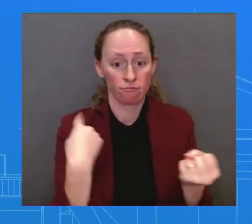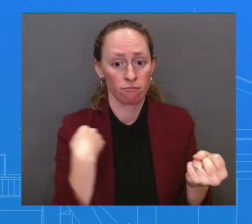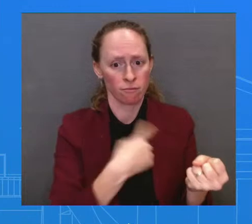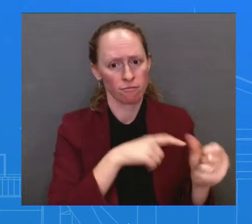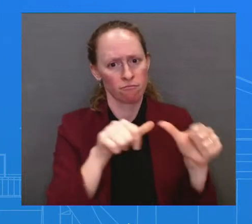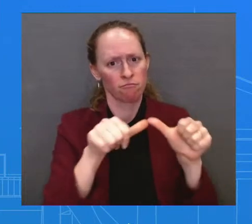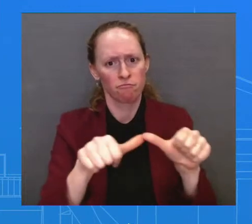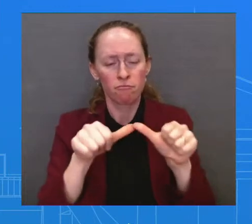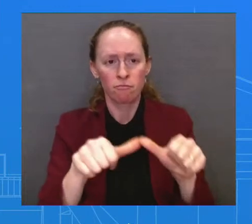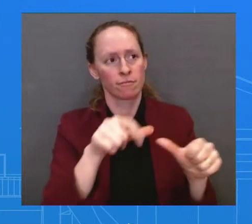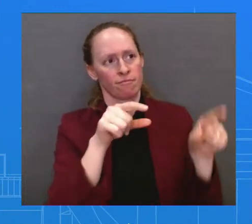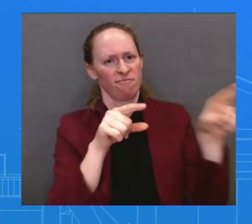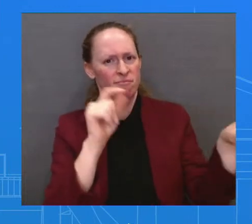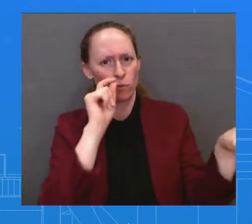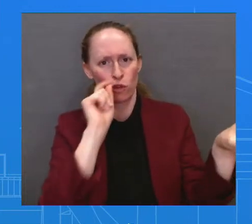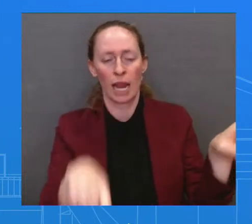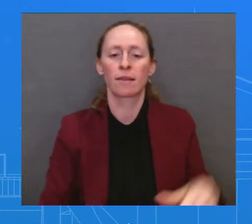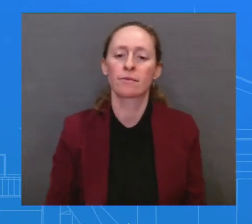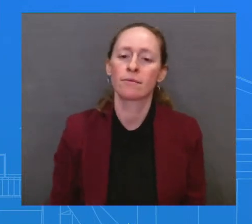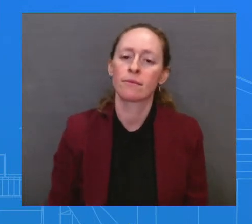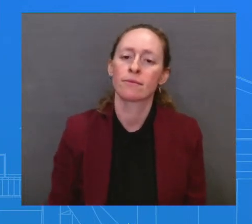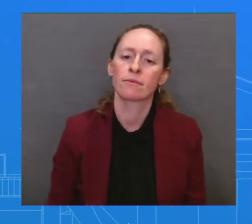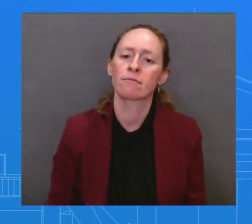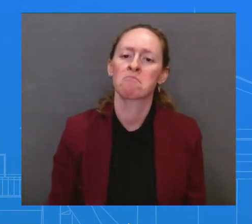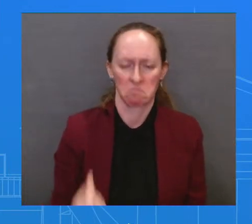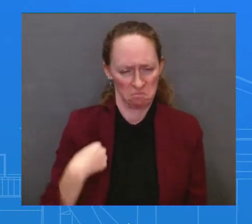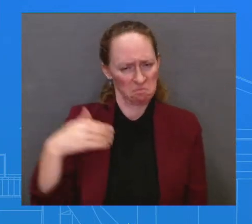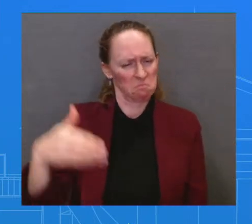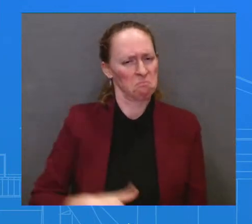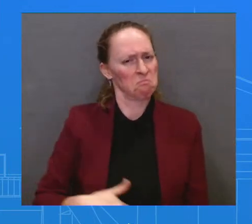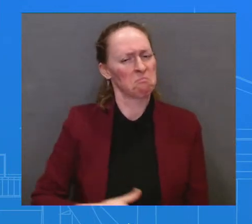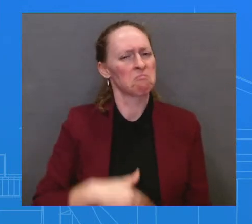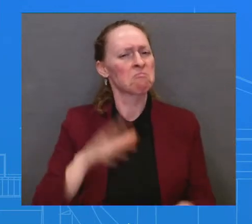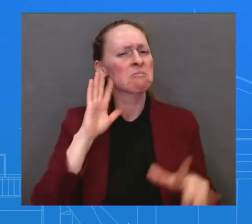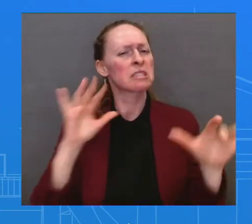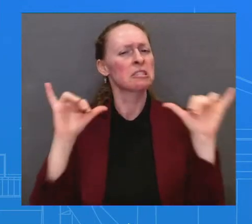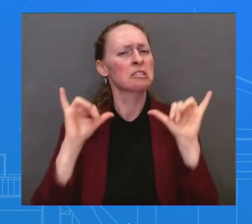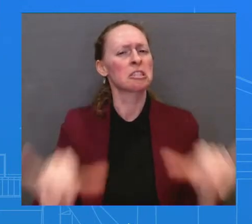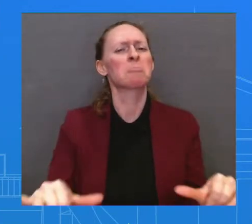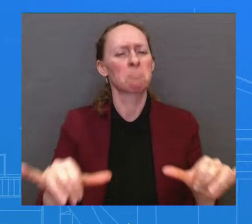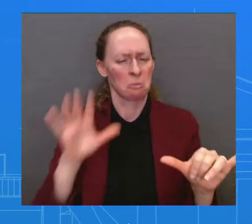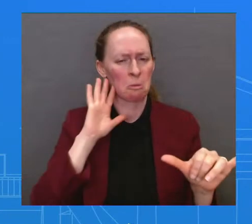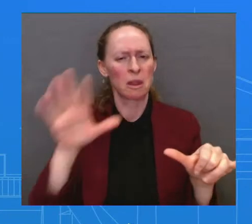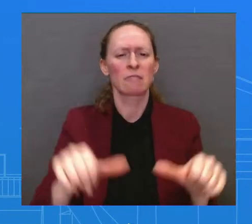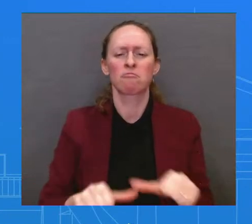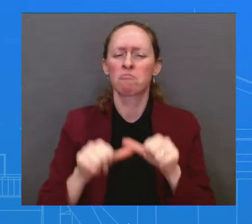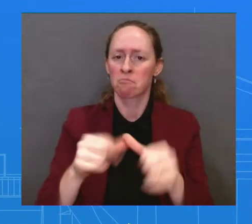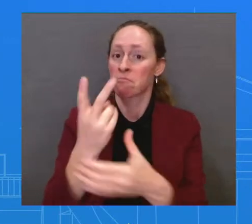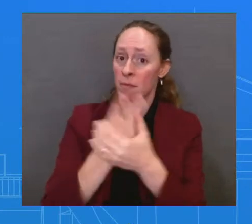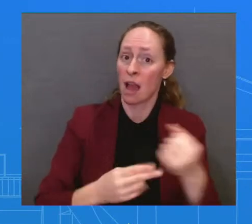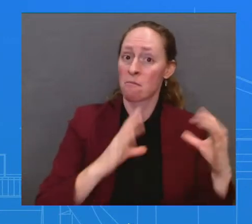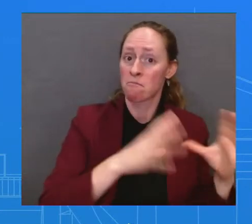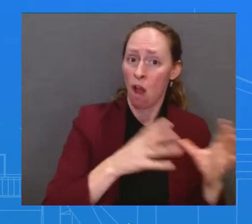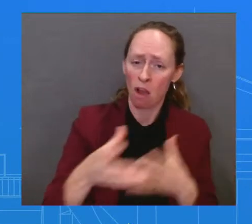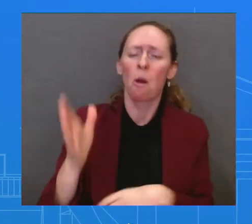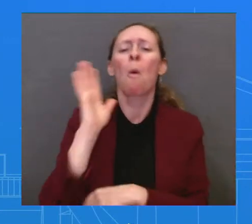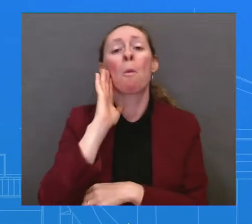that there is strong majorities on a bipartisan basis in both the House and Senate to provide this aid. That's what we look forward to seeing.